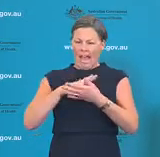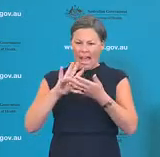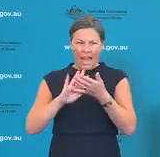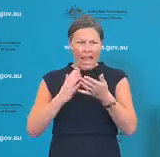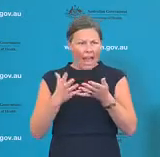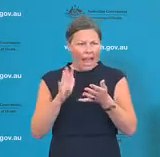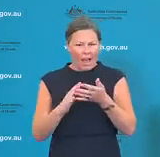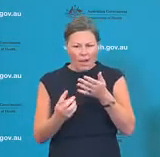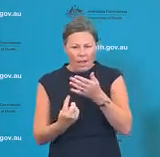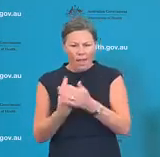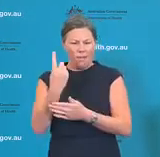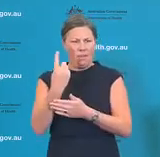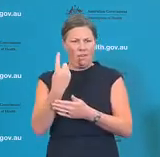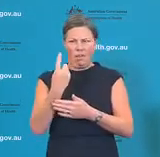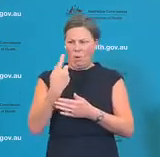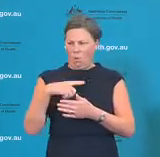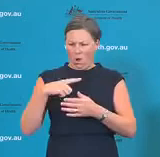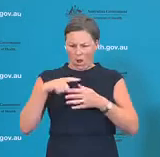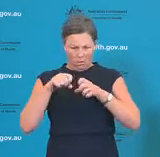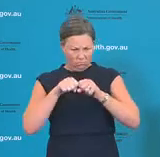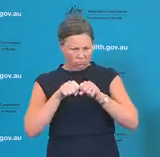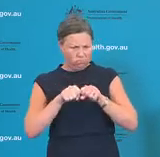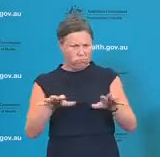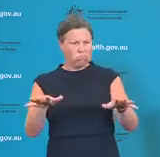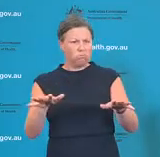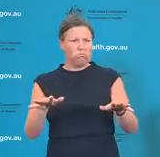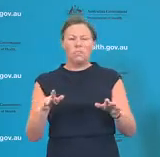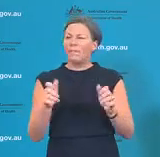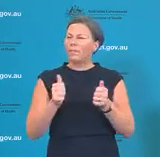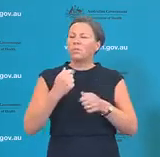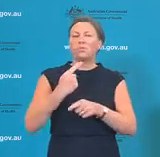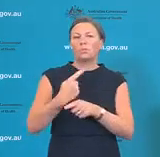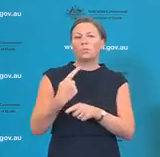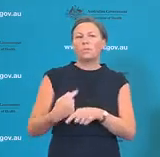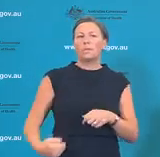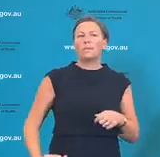so I certainly heard the Foreign Minister say that this morning. I leave